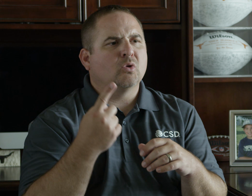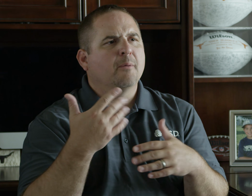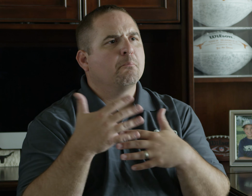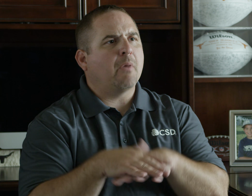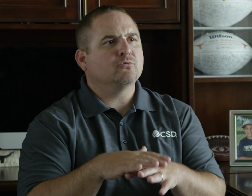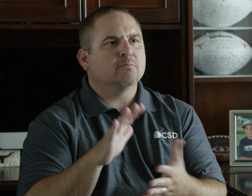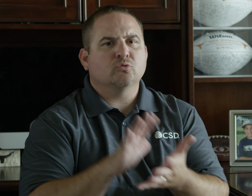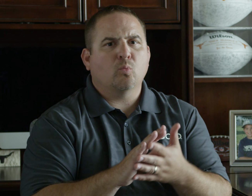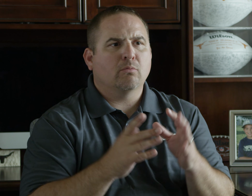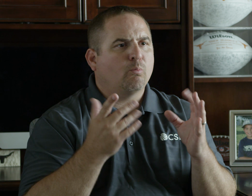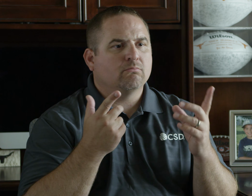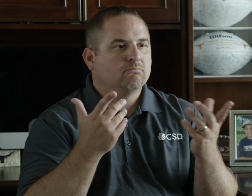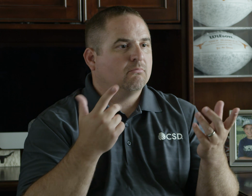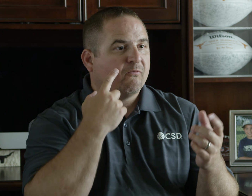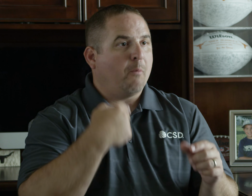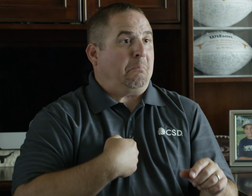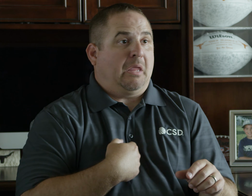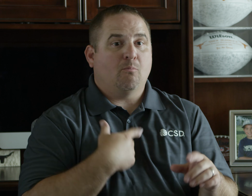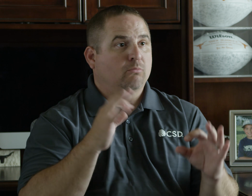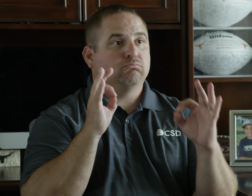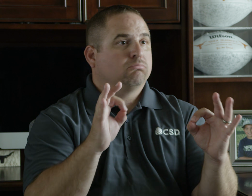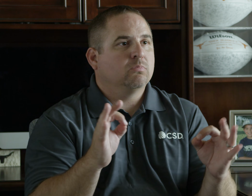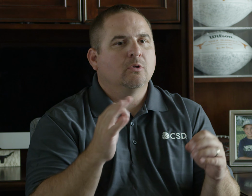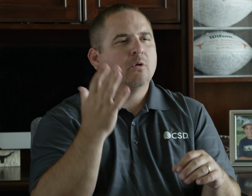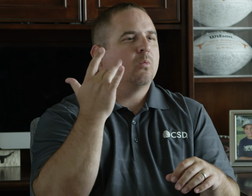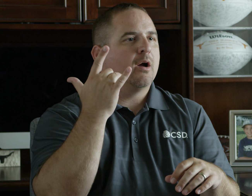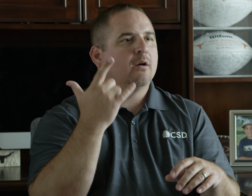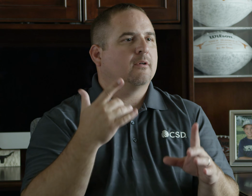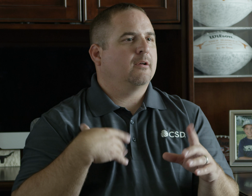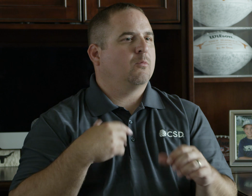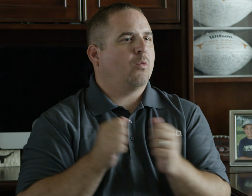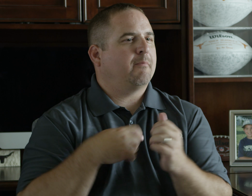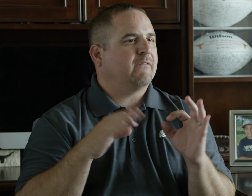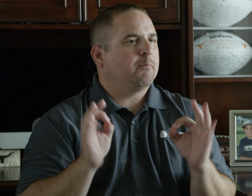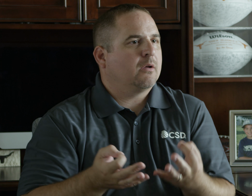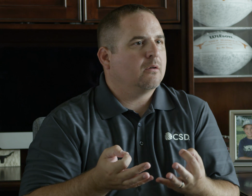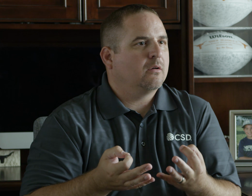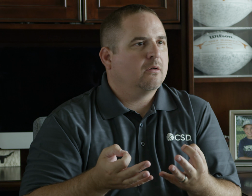Being mainstreamed was a great experience because I was able to be with my family.